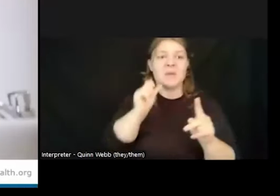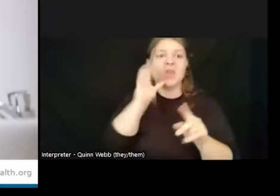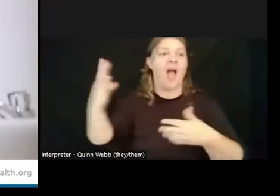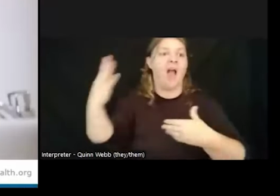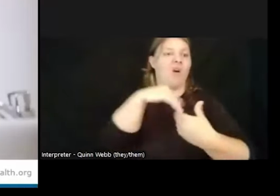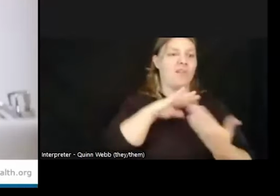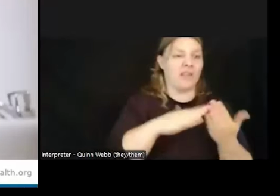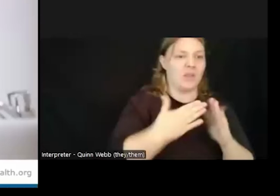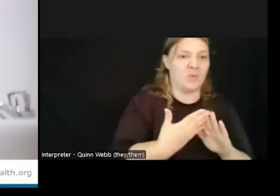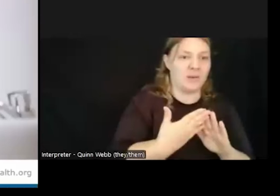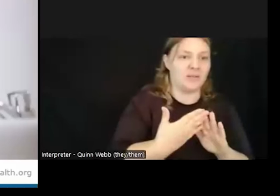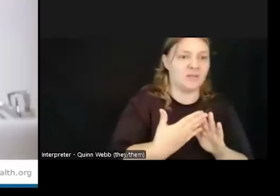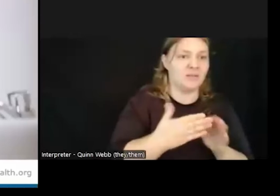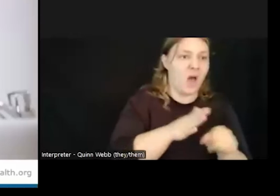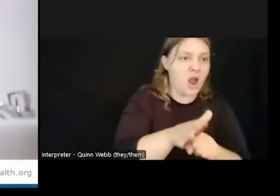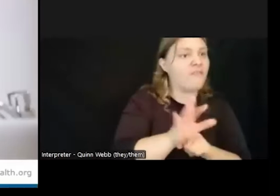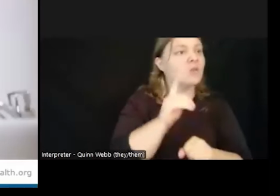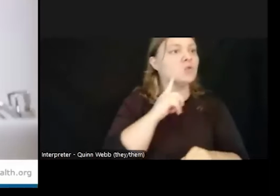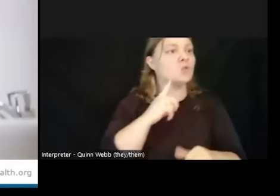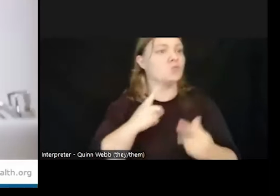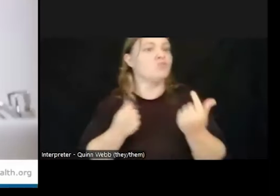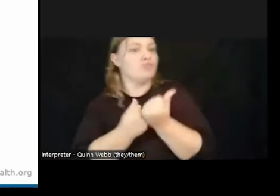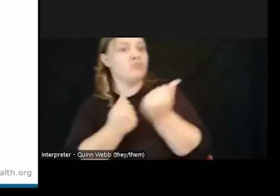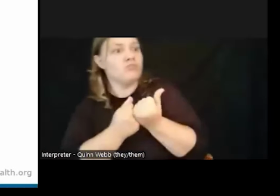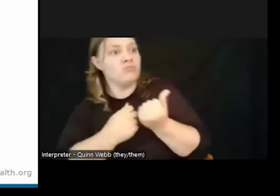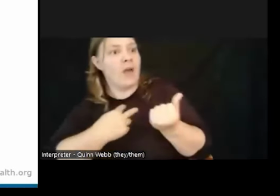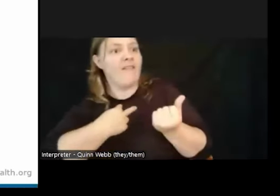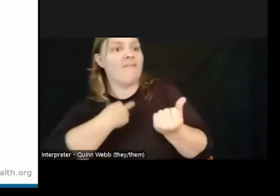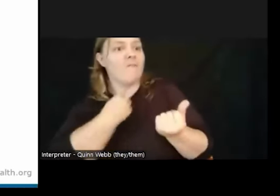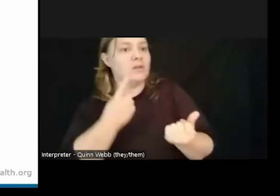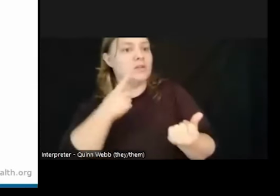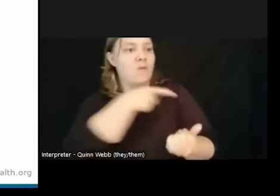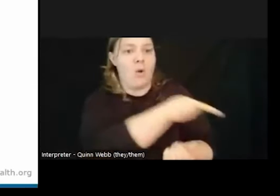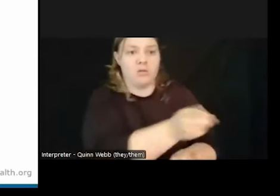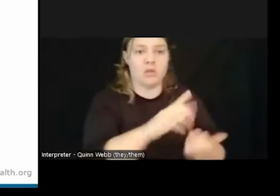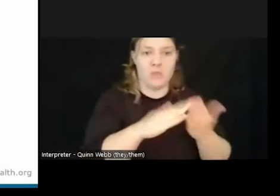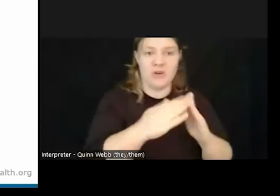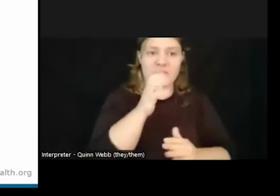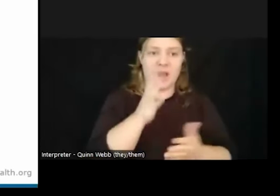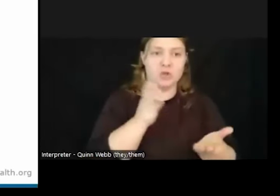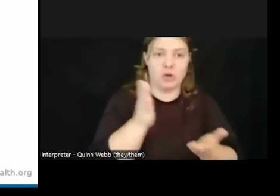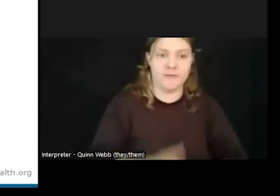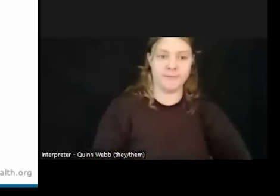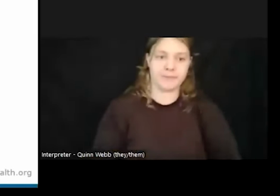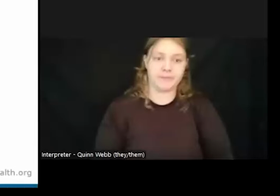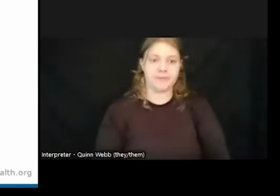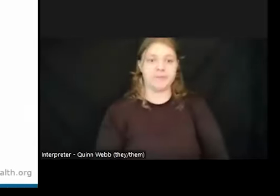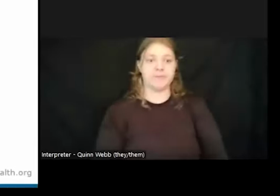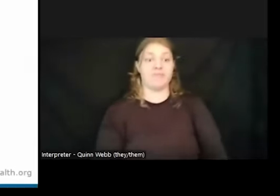to be able to have a voice for them while life expectancy at Birth dropped for everyone during